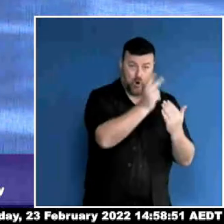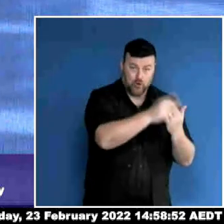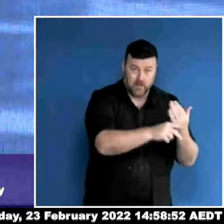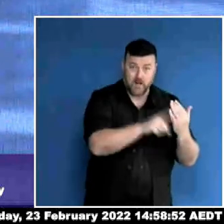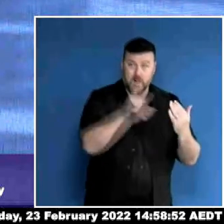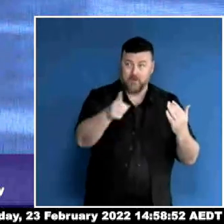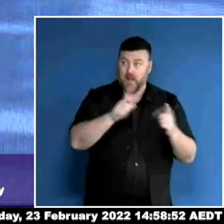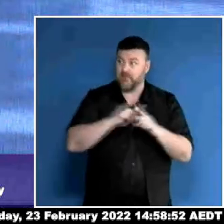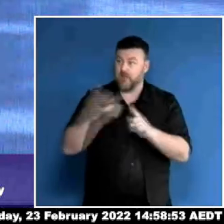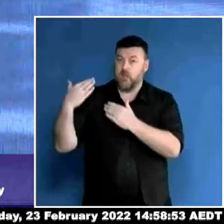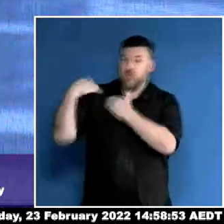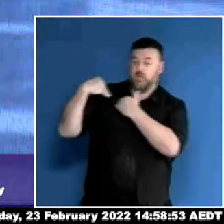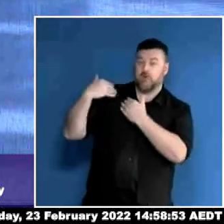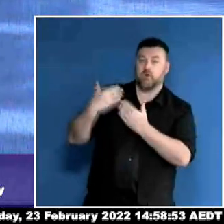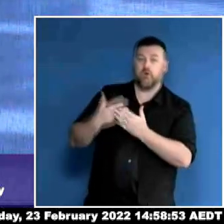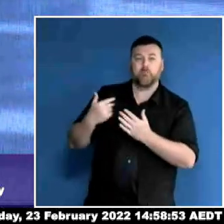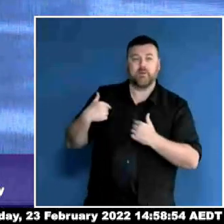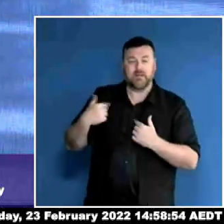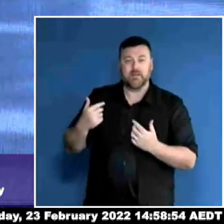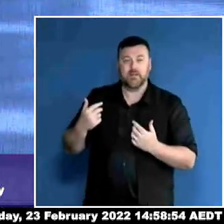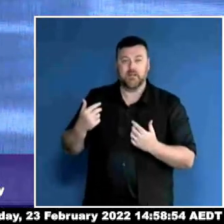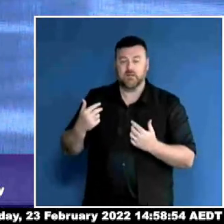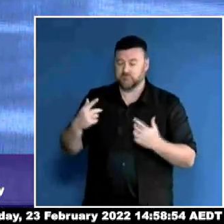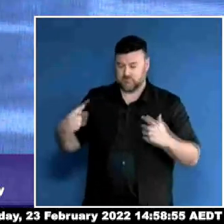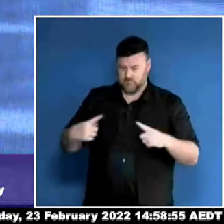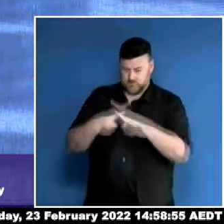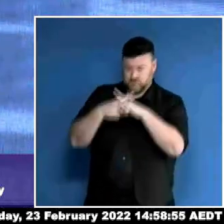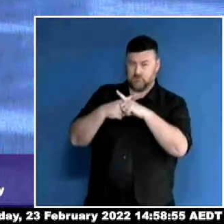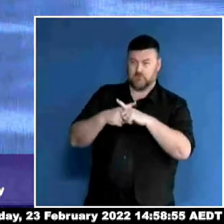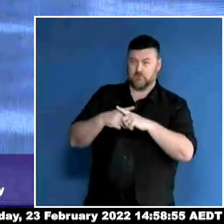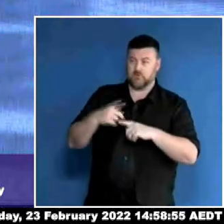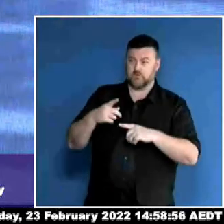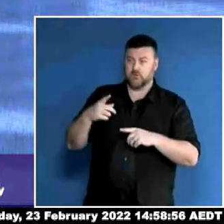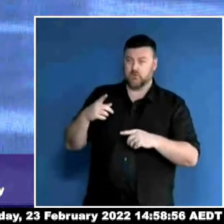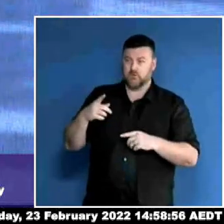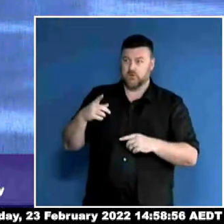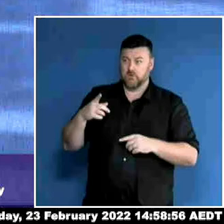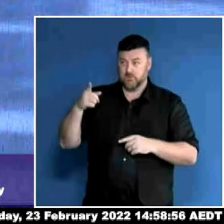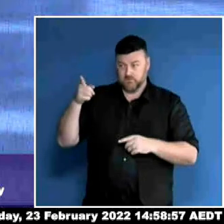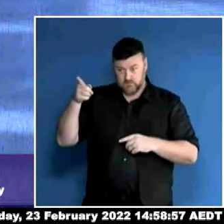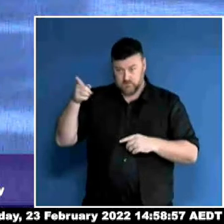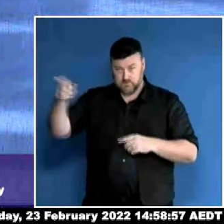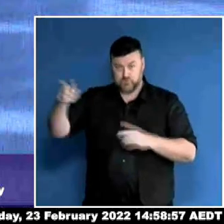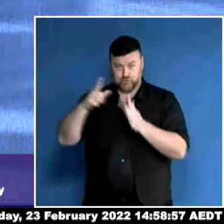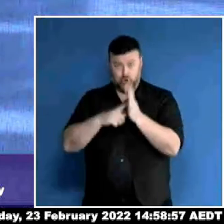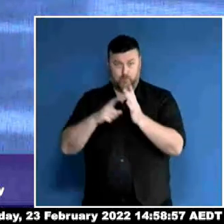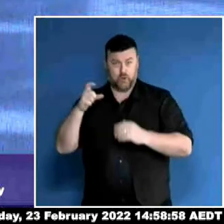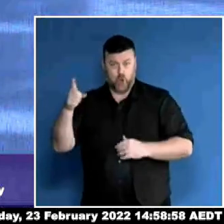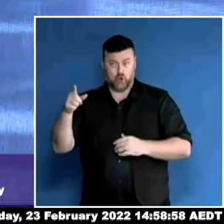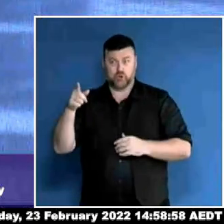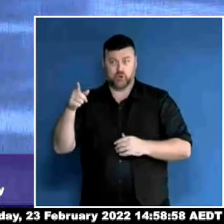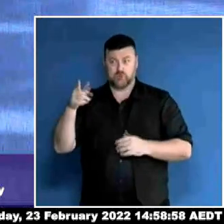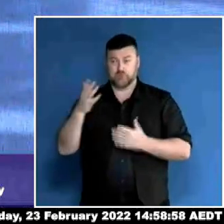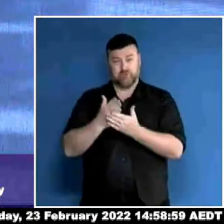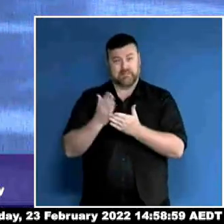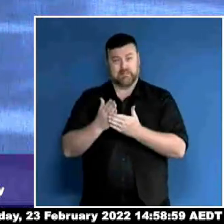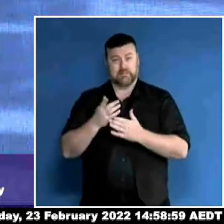lot of conflict there as a job coach shouldn't be working with - like, in the same